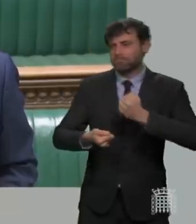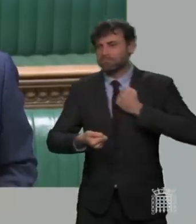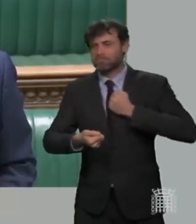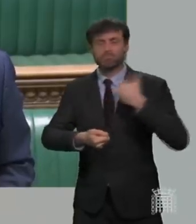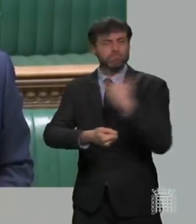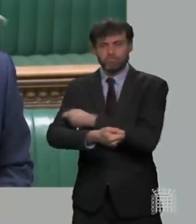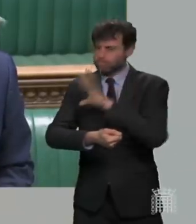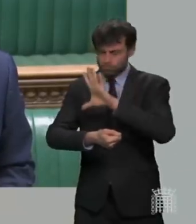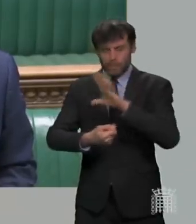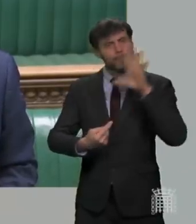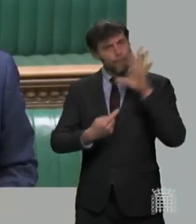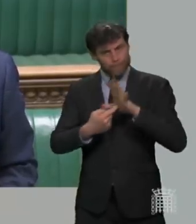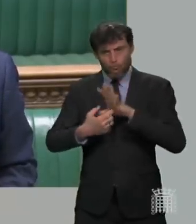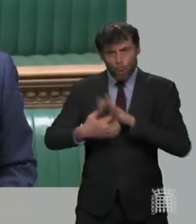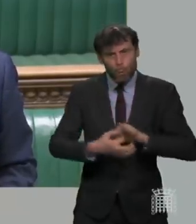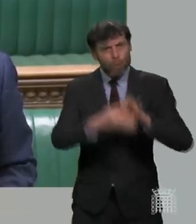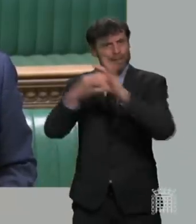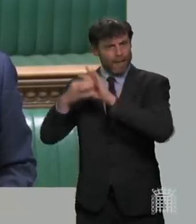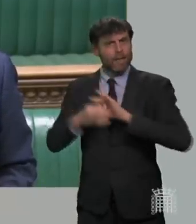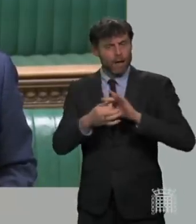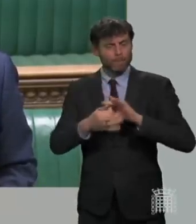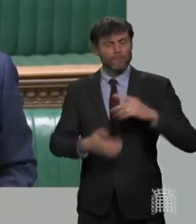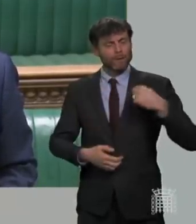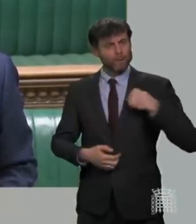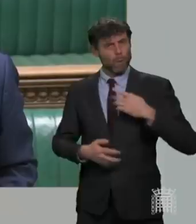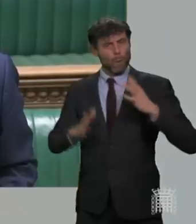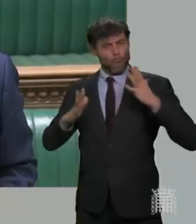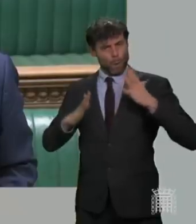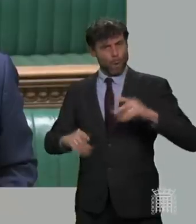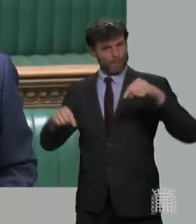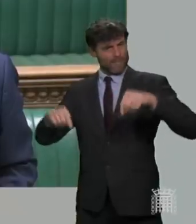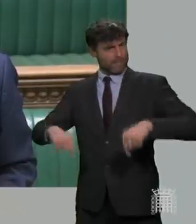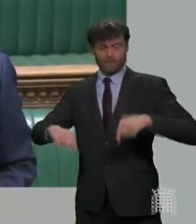of the House will join me in rejecting this suggestion and in calling on all our partners